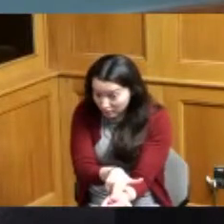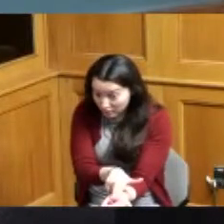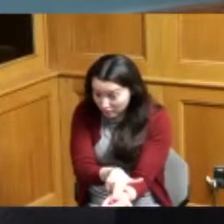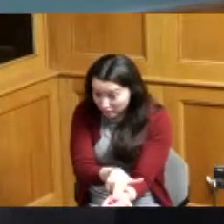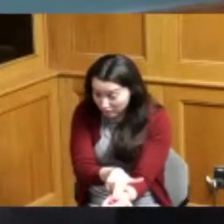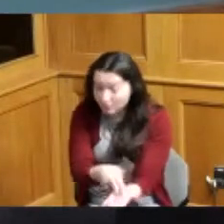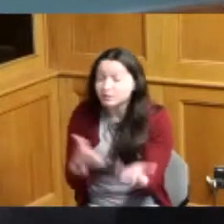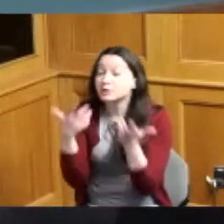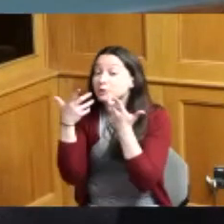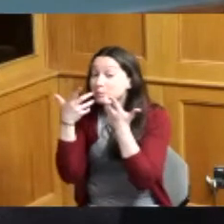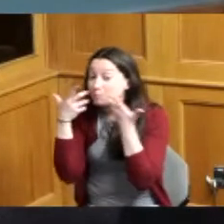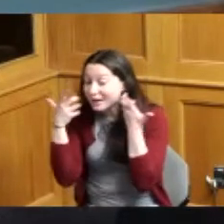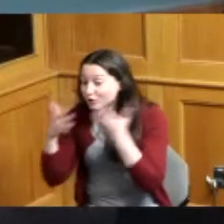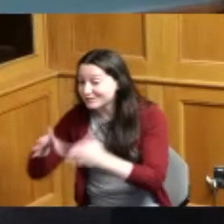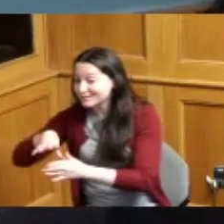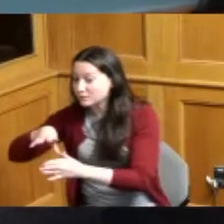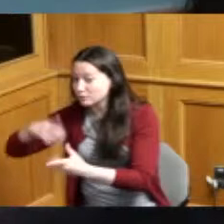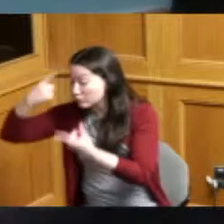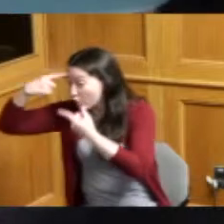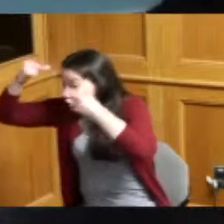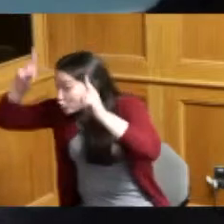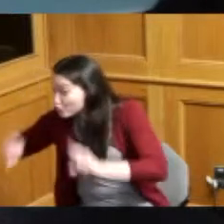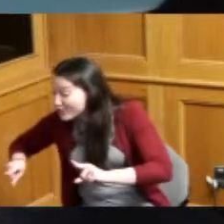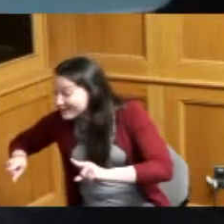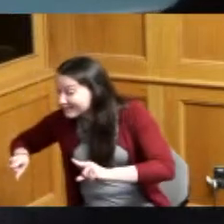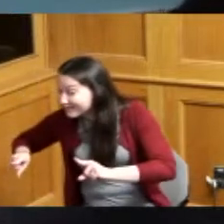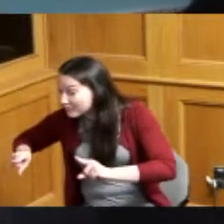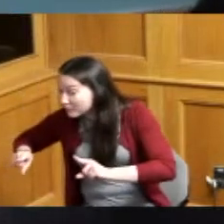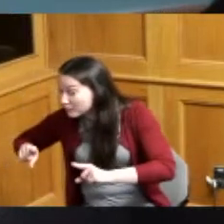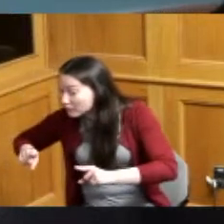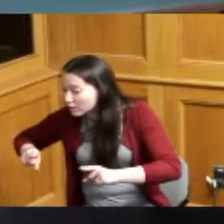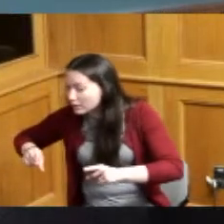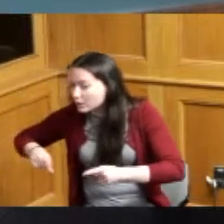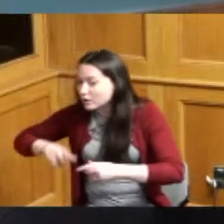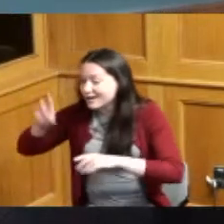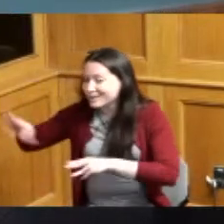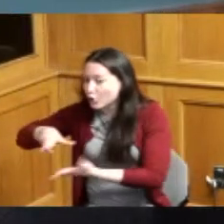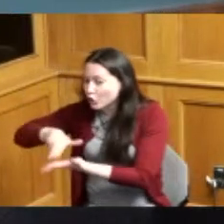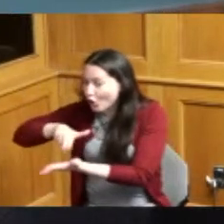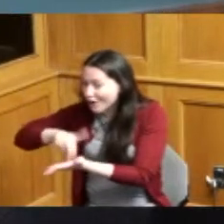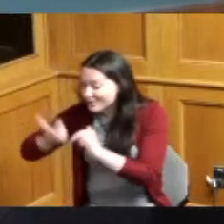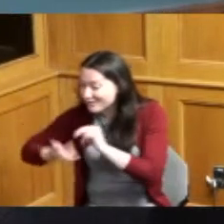the Bengals are in and there'll be no additional costs based on their contract to the Bengals